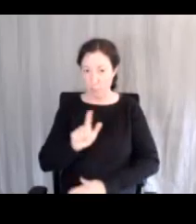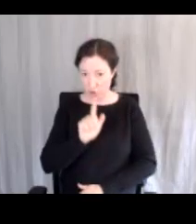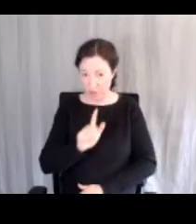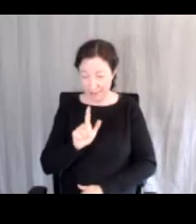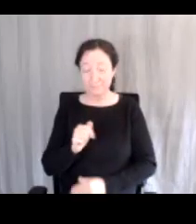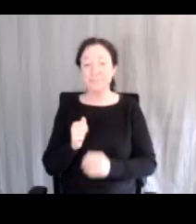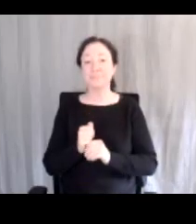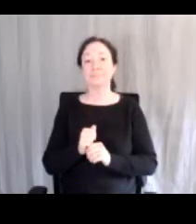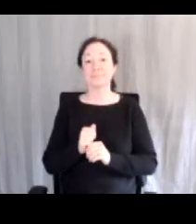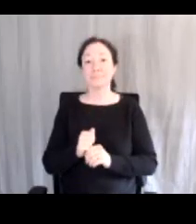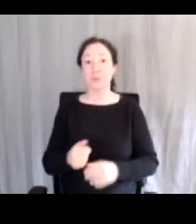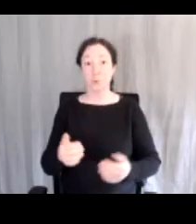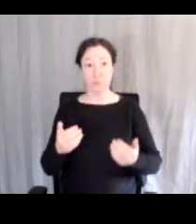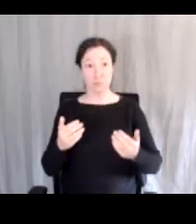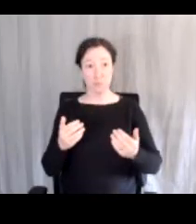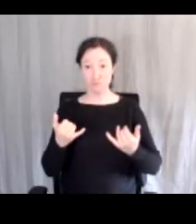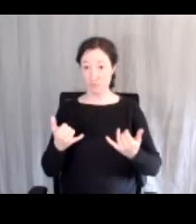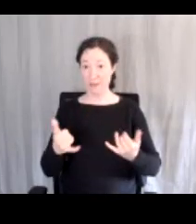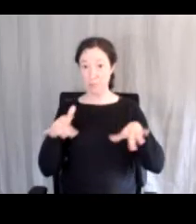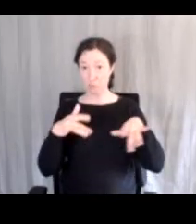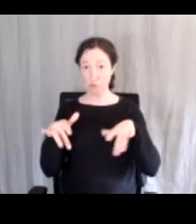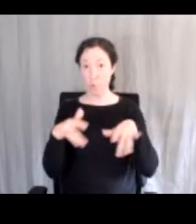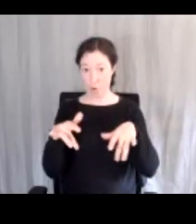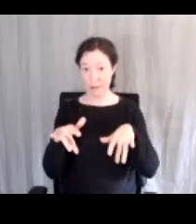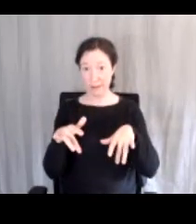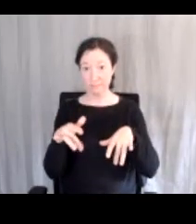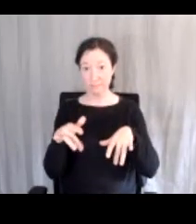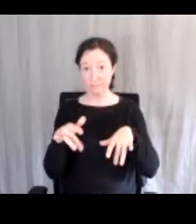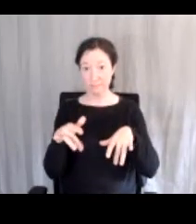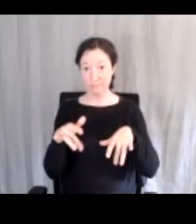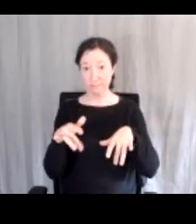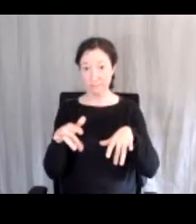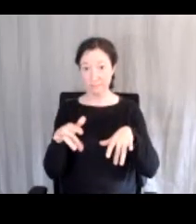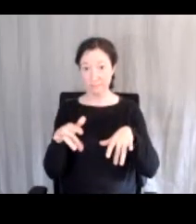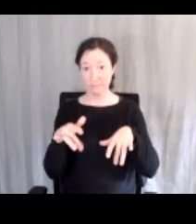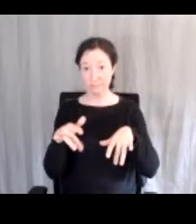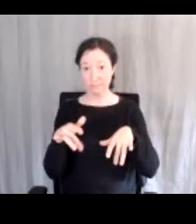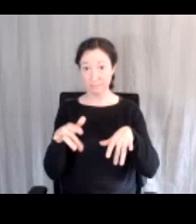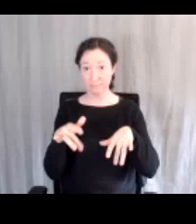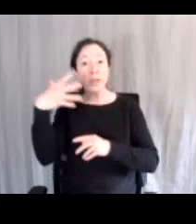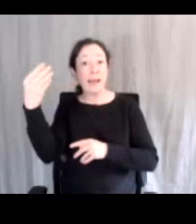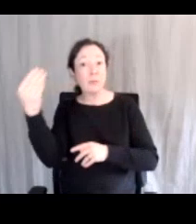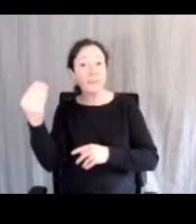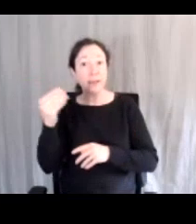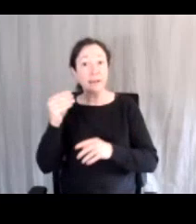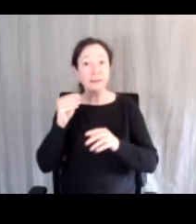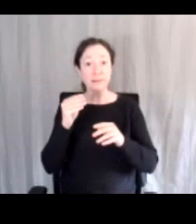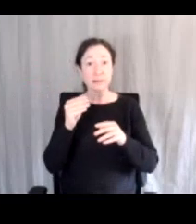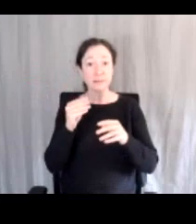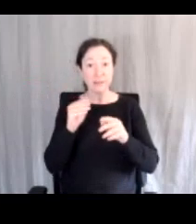and for those outside of DOHI will send the, I'll send the slides once I have them.